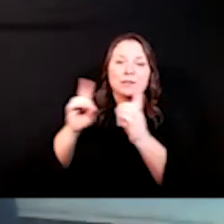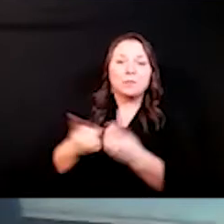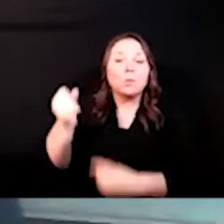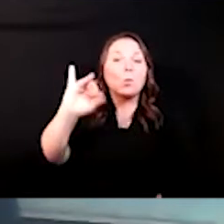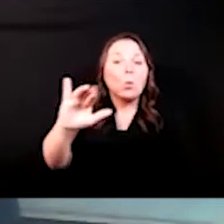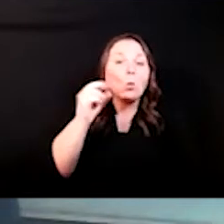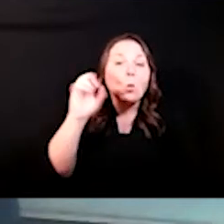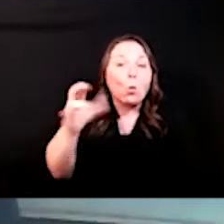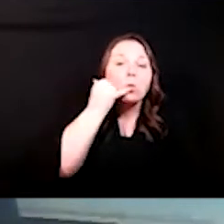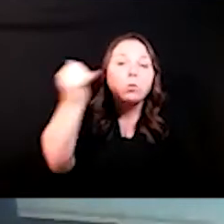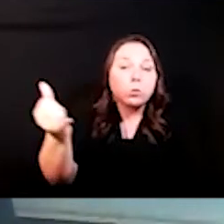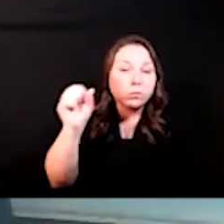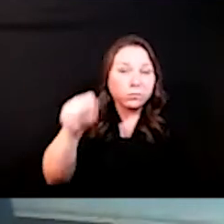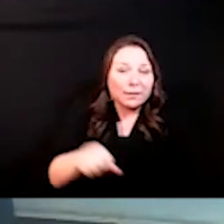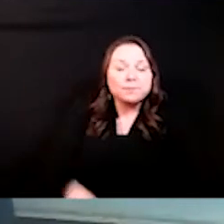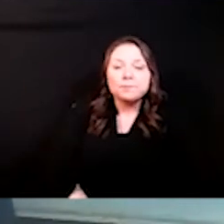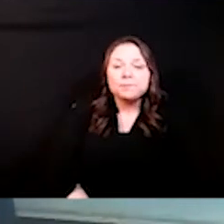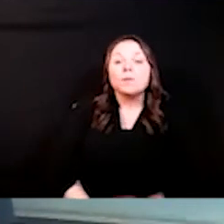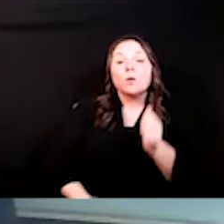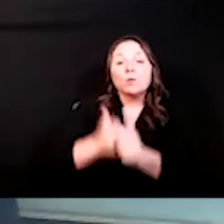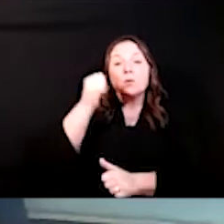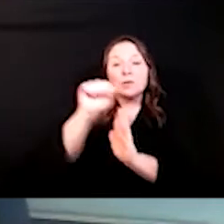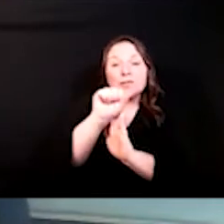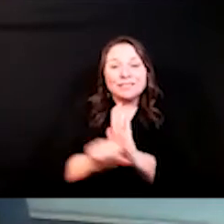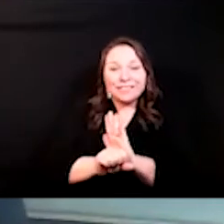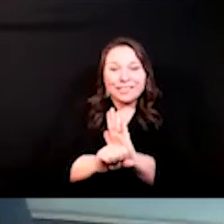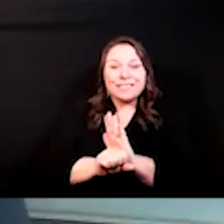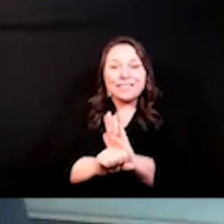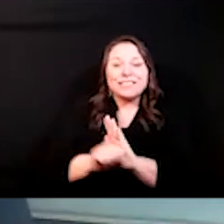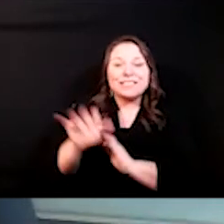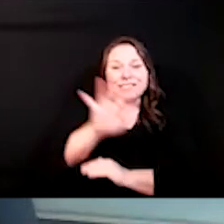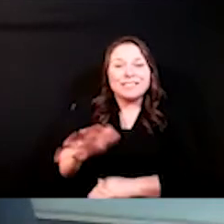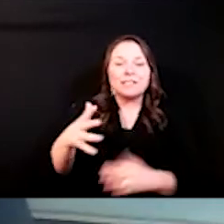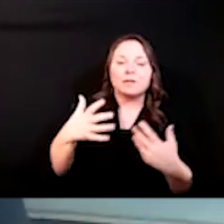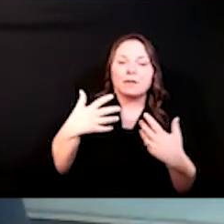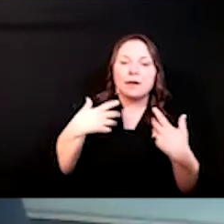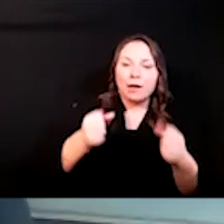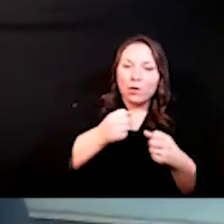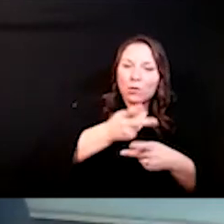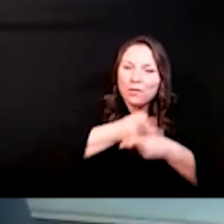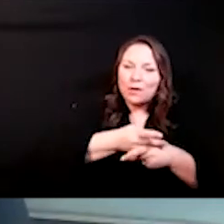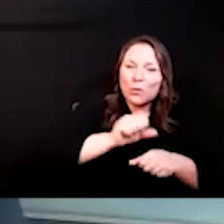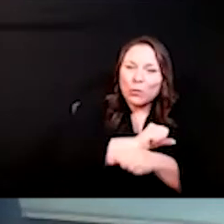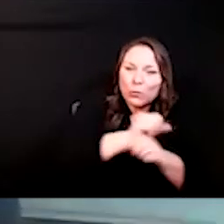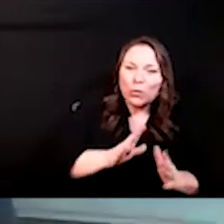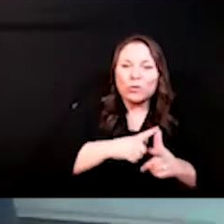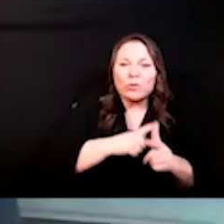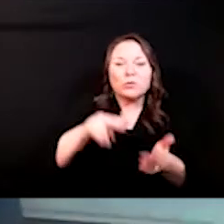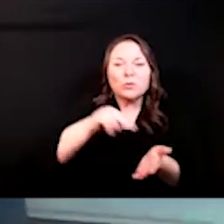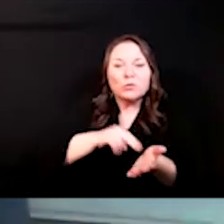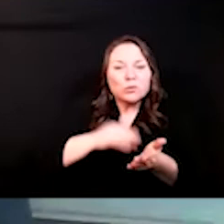PHASE CAN BE SPHOWND AT THE STATE OR COUNTY WEBSITE OR BY CALLING. MOST STATES ARE IN THE VACCINATION PHASE OF HEALTH CARE WORKERS, ESSENTIAL WORKERS, NURSING HOMES AND